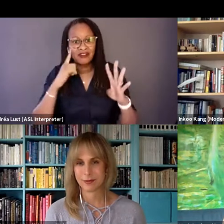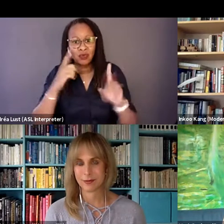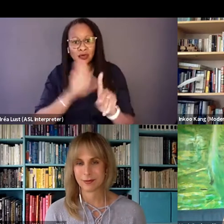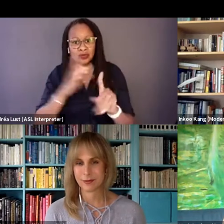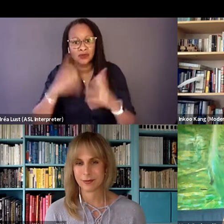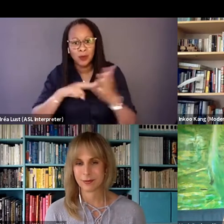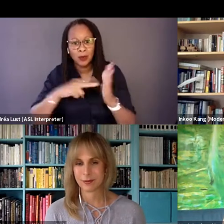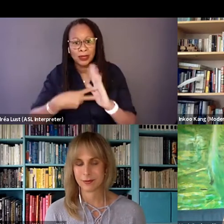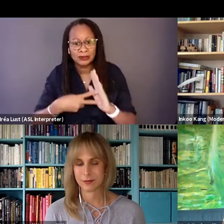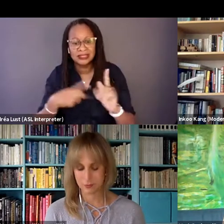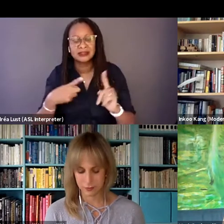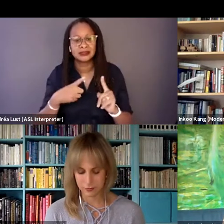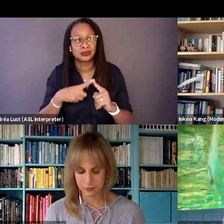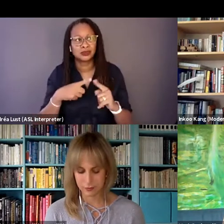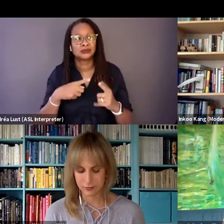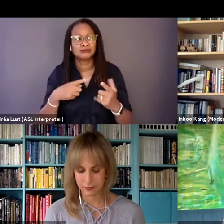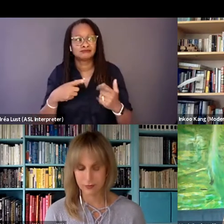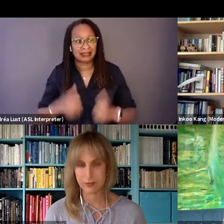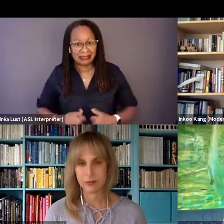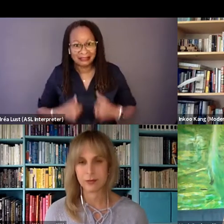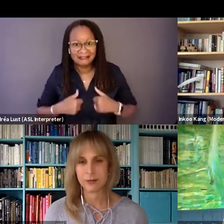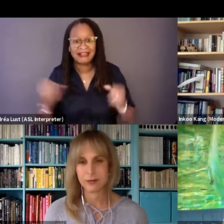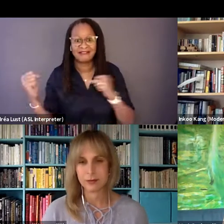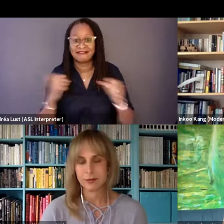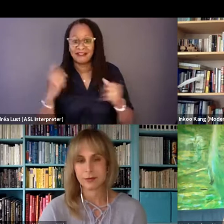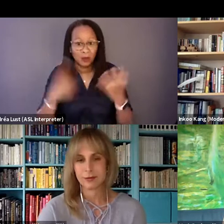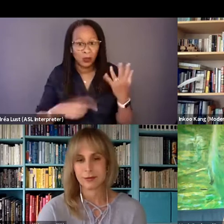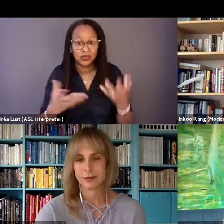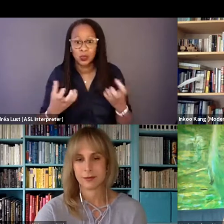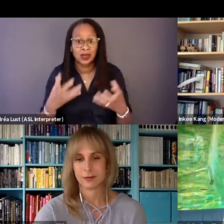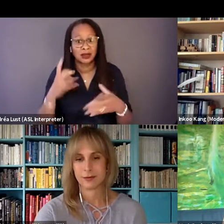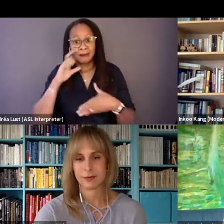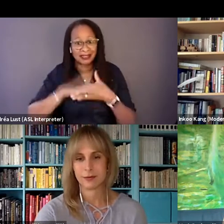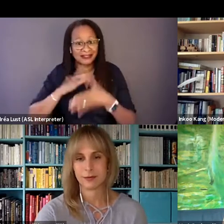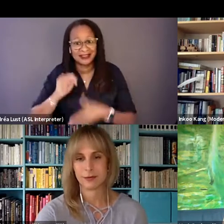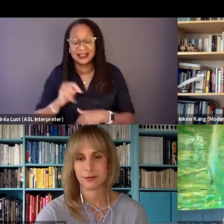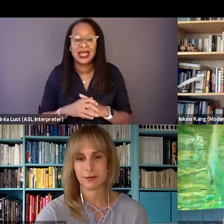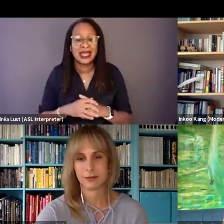to be alive and what it means to fight for what you want and what you believe in. And not all of it was pretty,